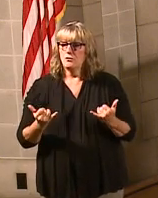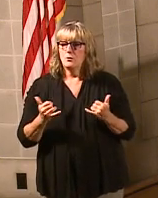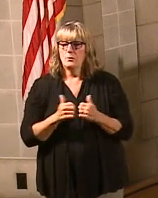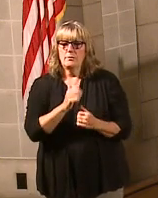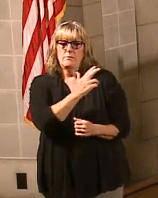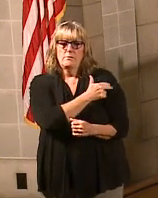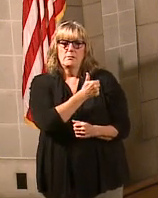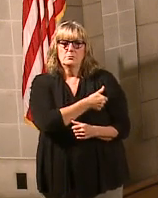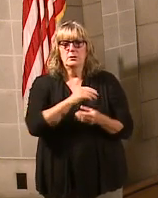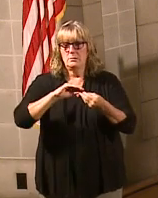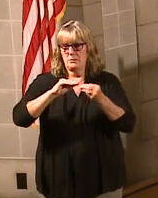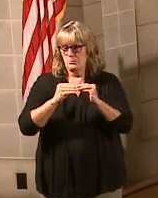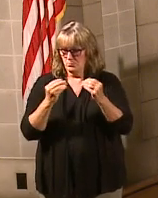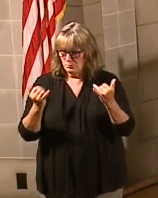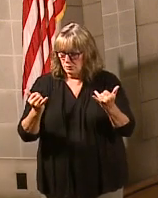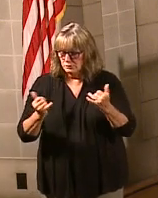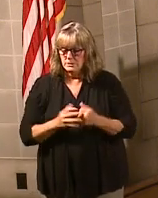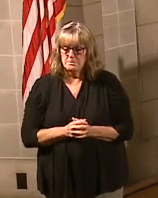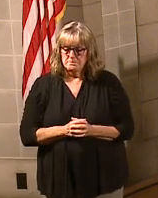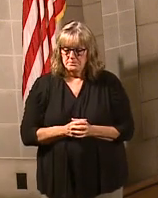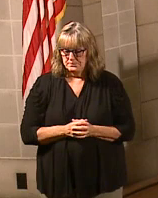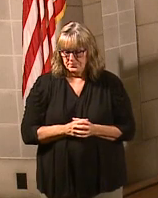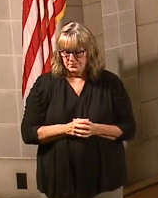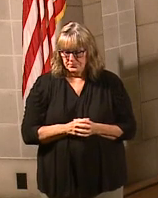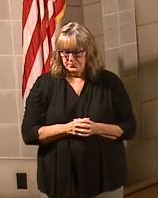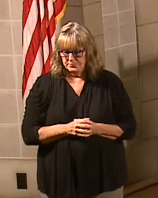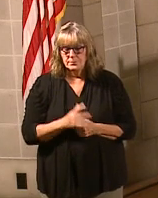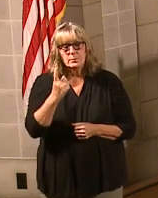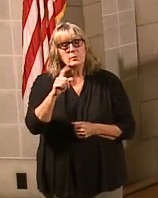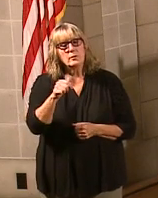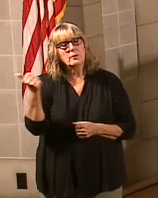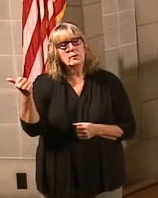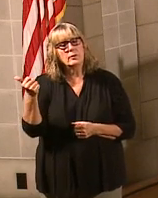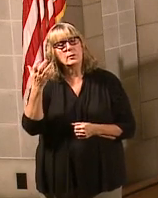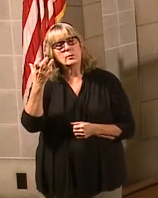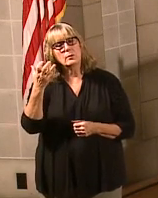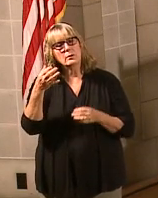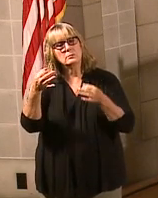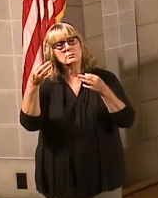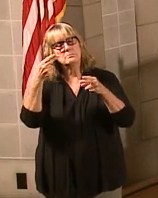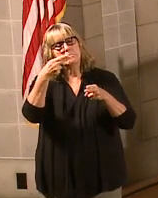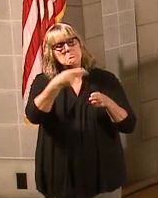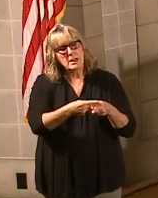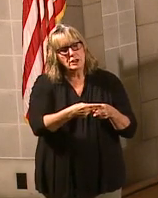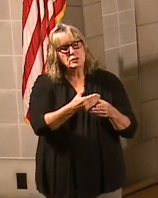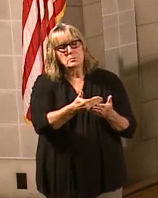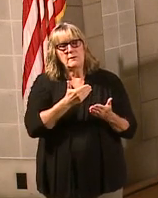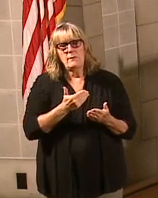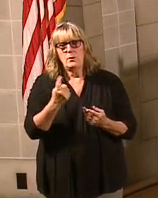CORONAVIRUS IS 342. SO THAT IS WHERE WE ARE WITH